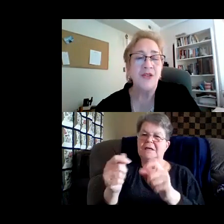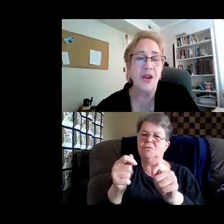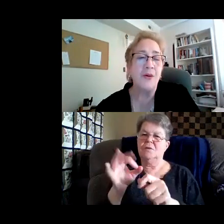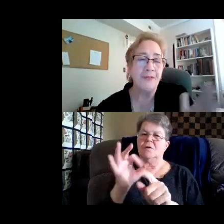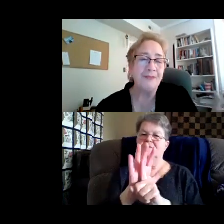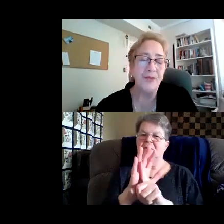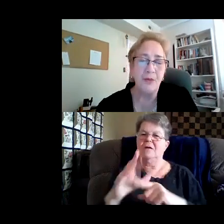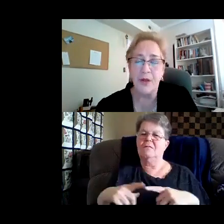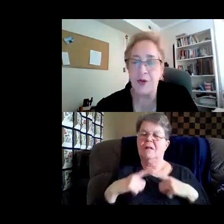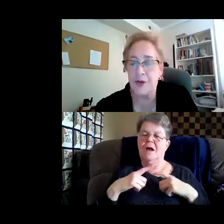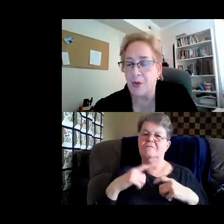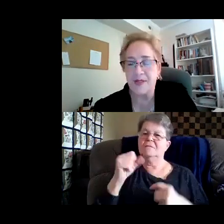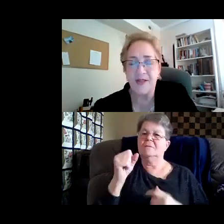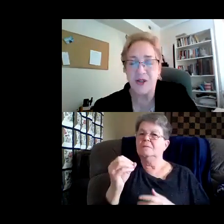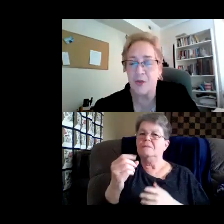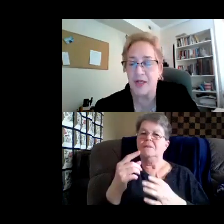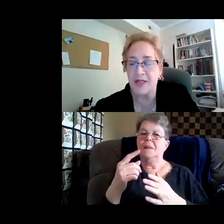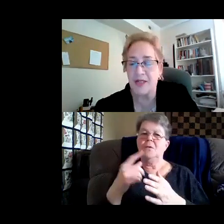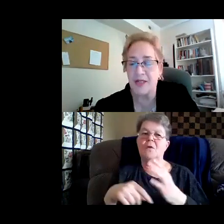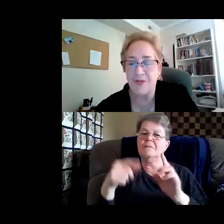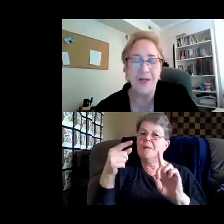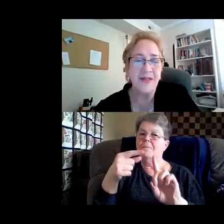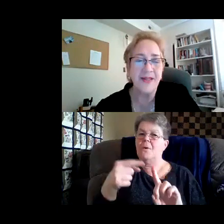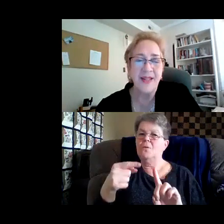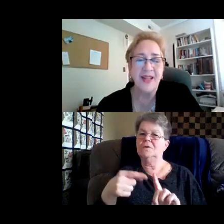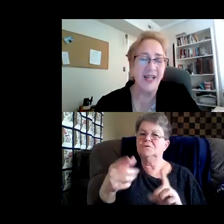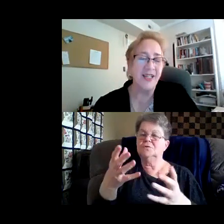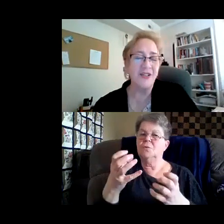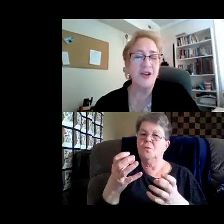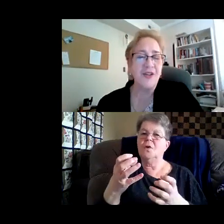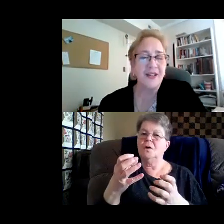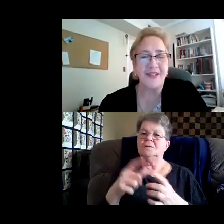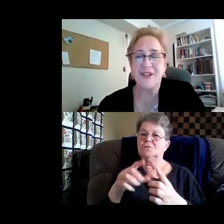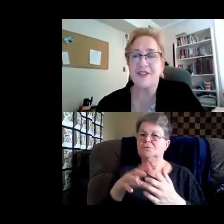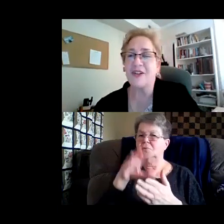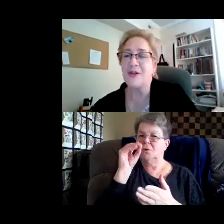So what are the points that you want to take away from this? And I need to go fast here